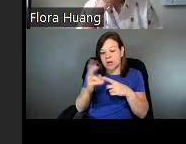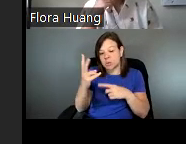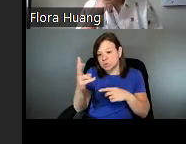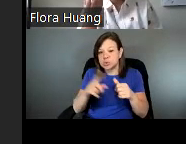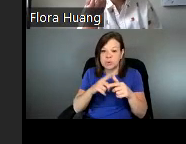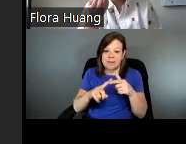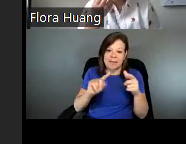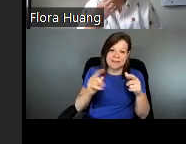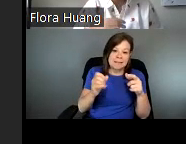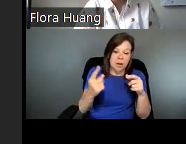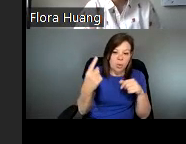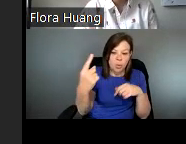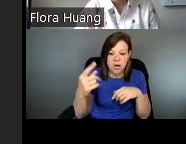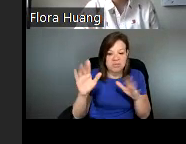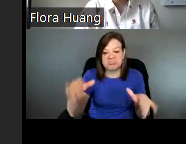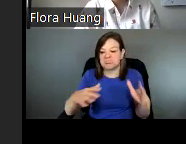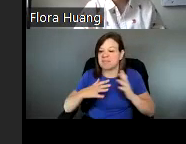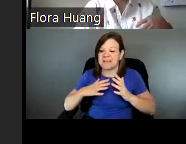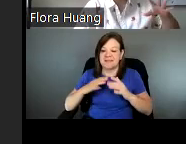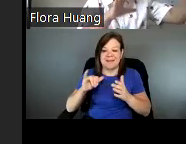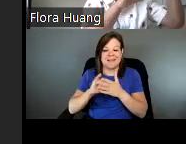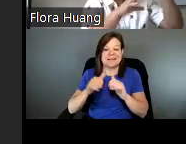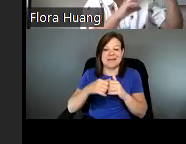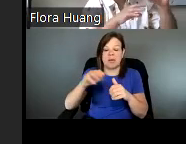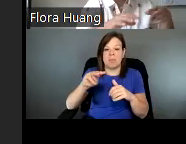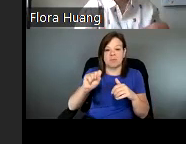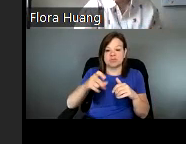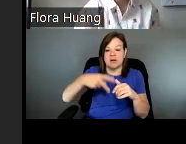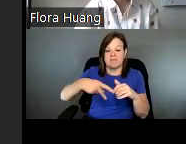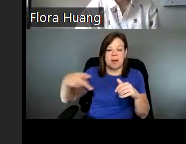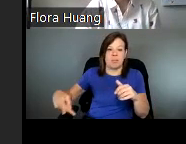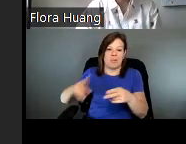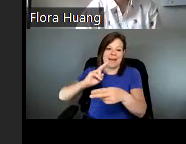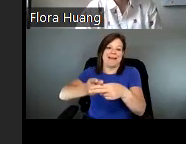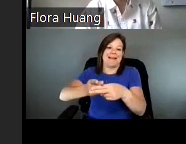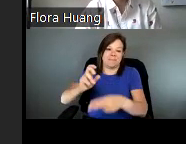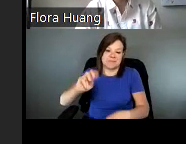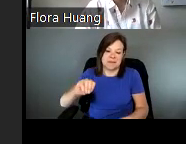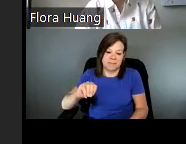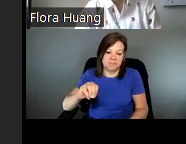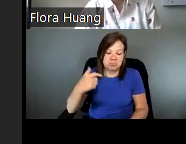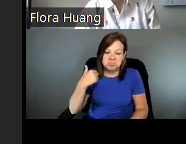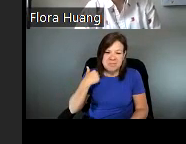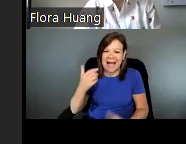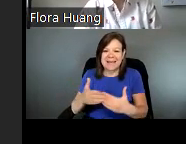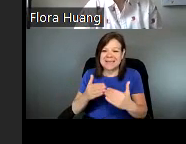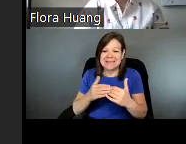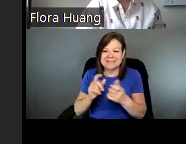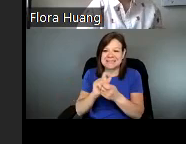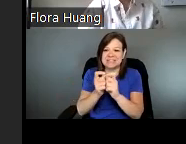with how Microsoft PowerPoint just names these. I could literally take title one, click into it